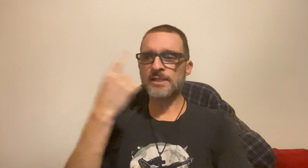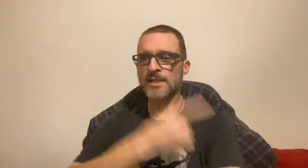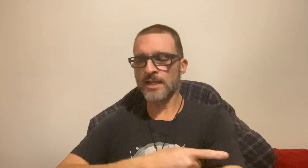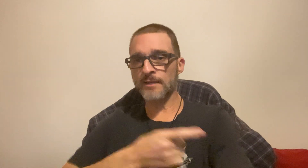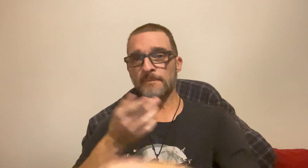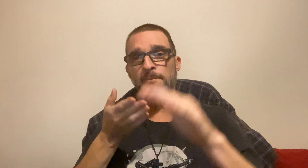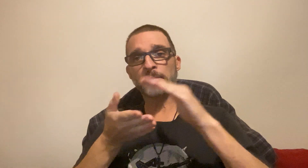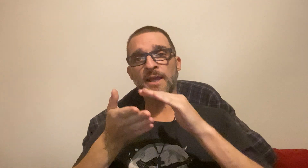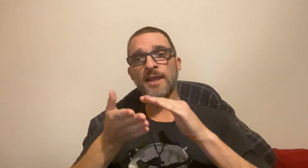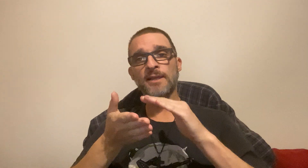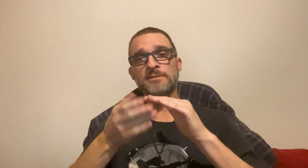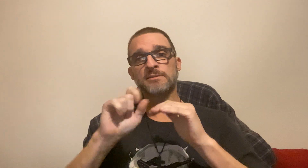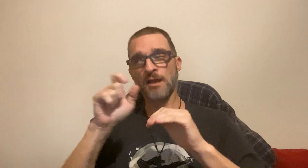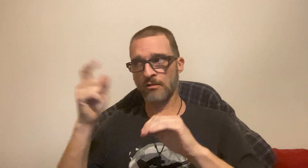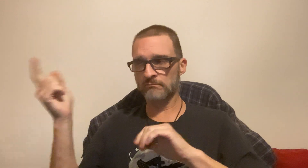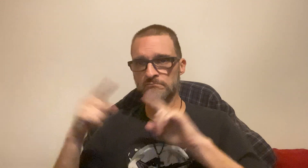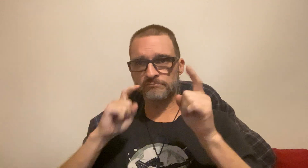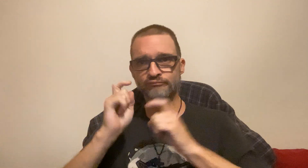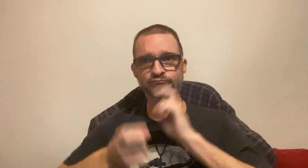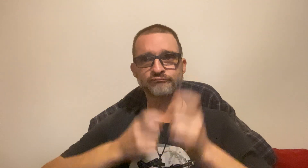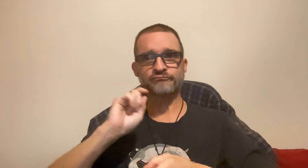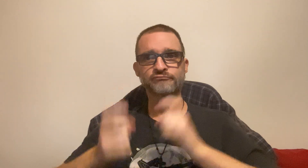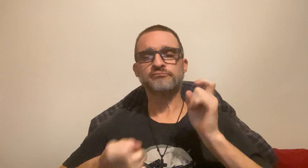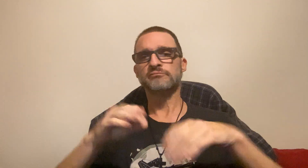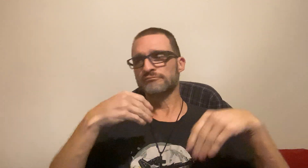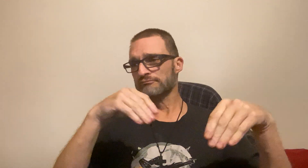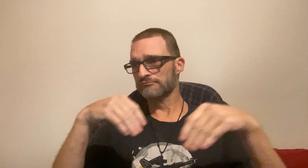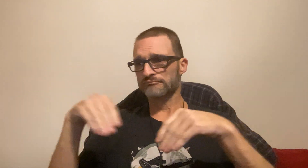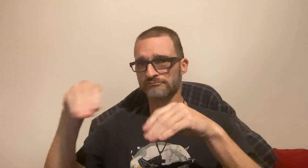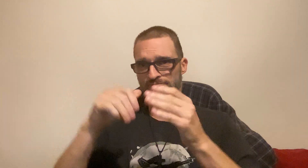It was a good day. The bake sale had a lot of donations